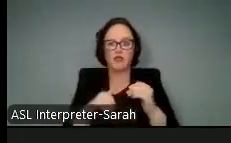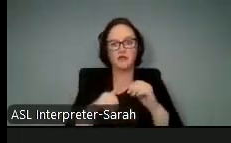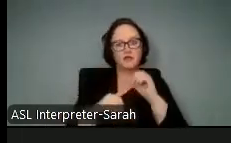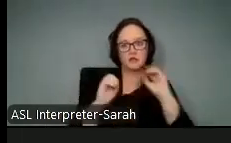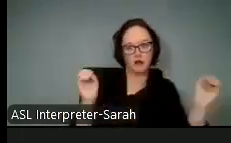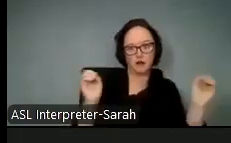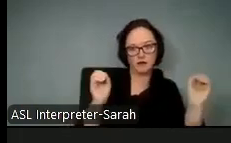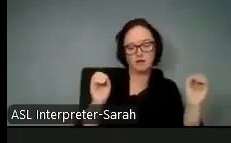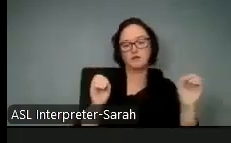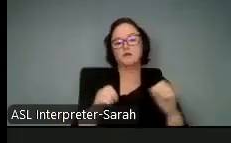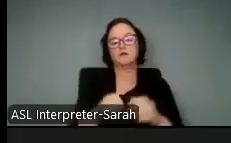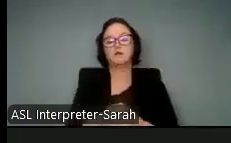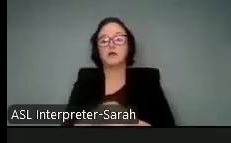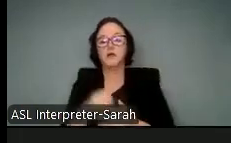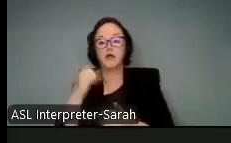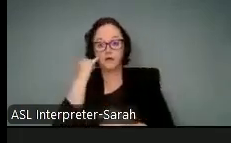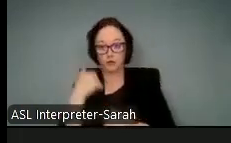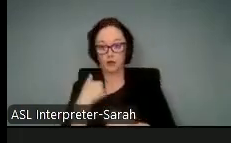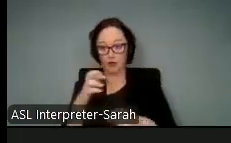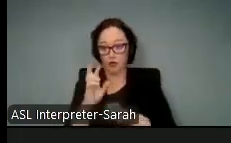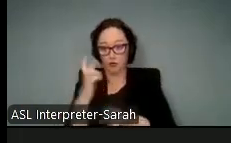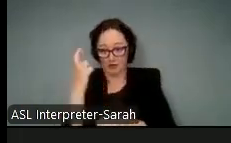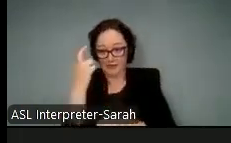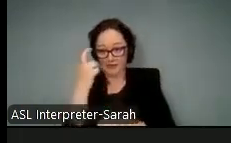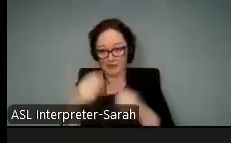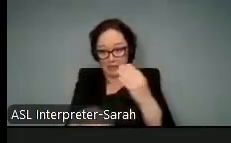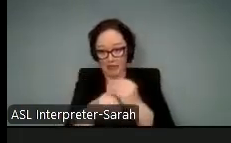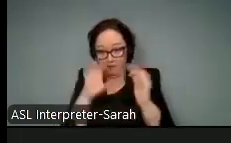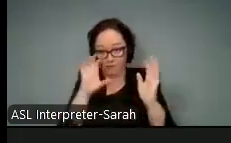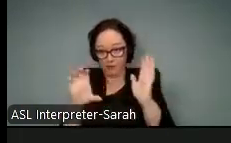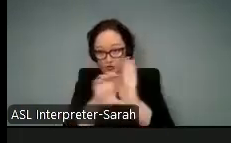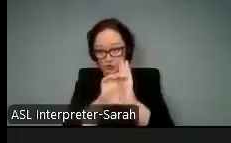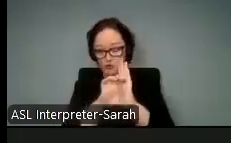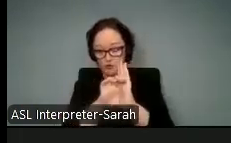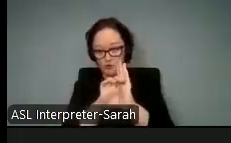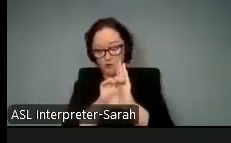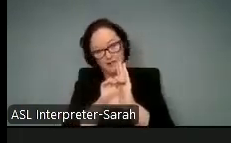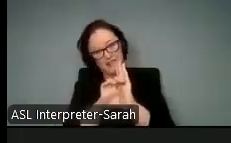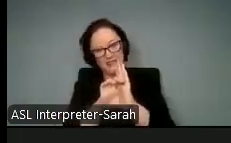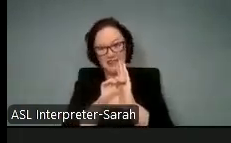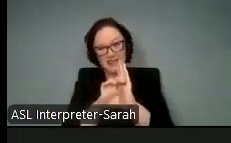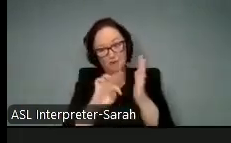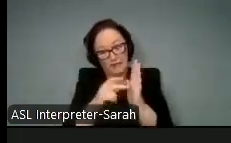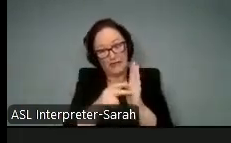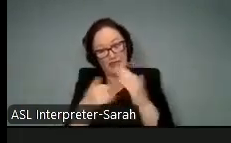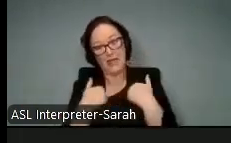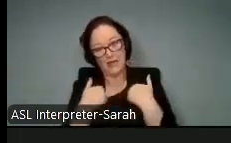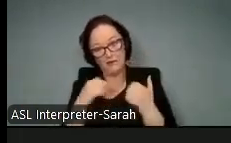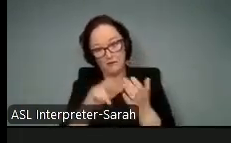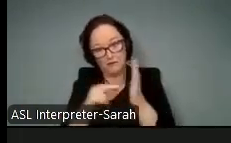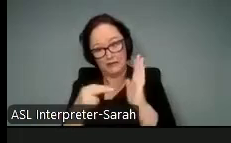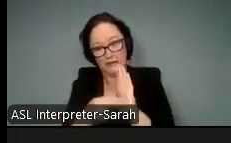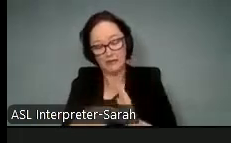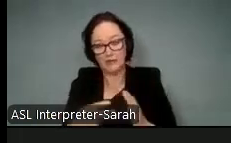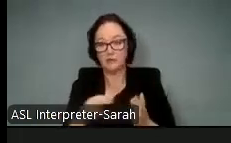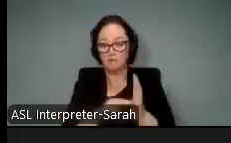if you have a reason to put an image on the page, it it's probably meaningful, it's probably conveying something in the context of your page.